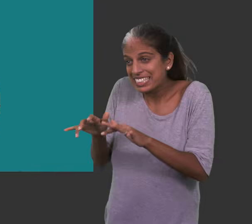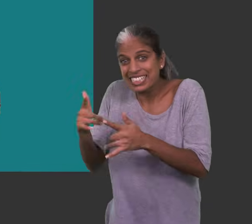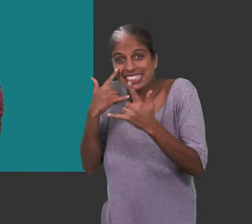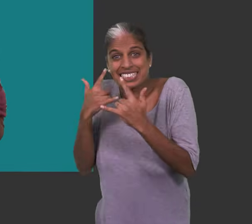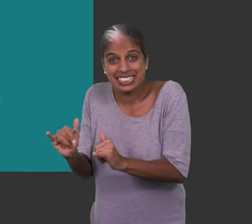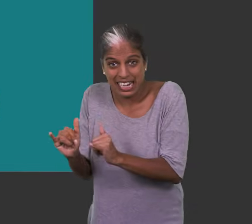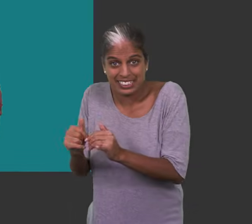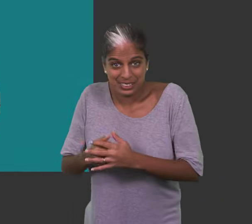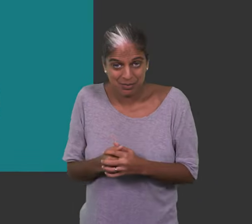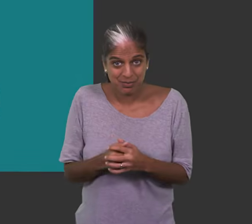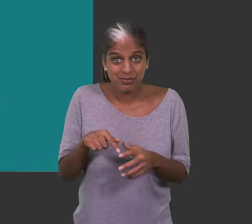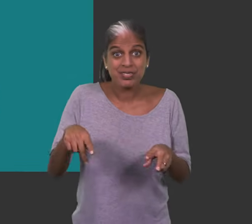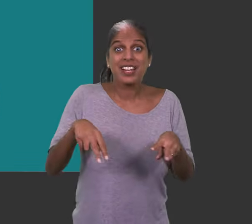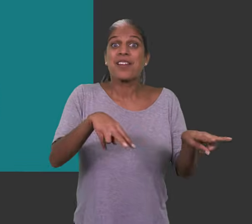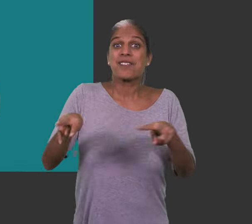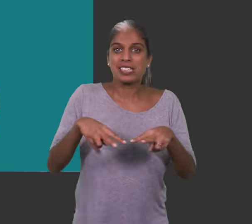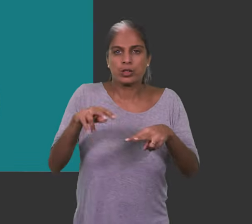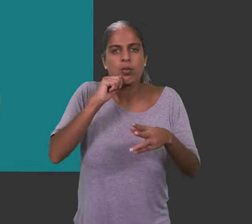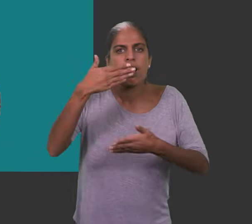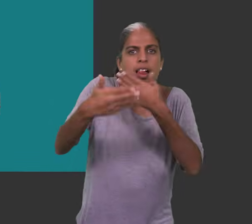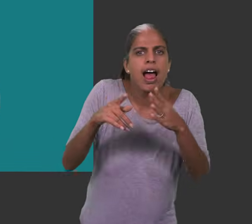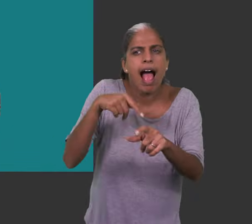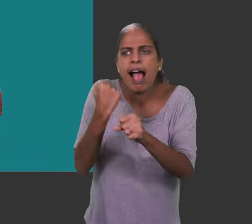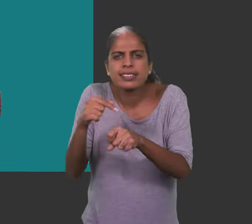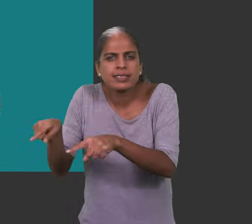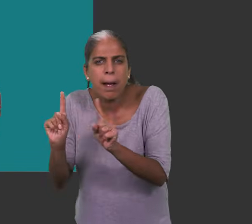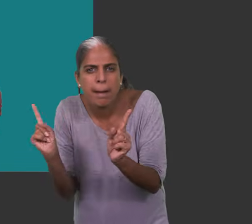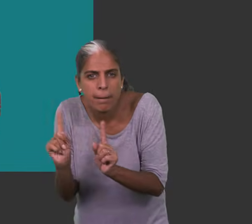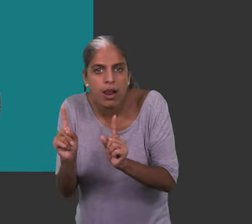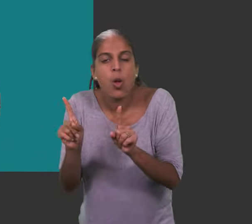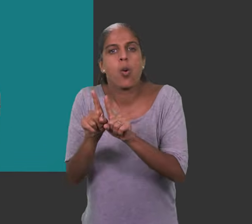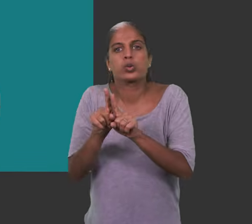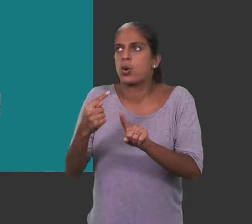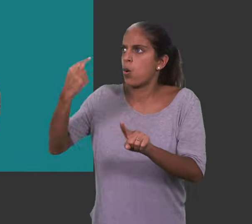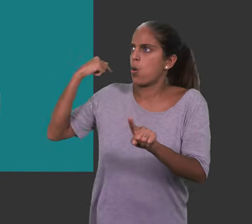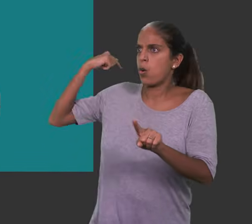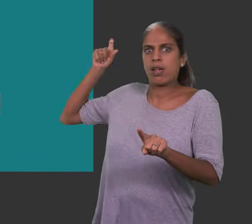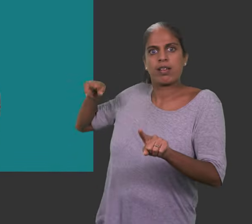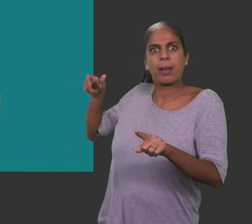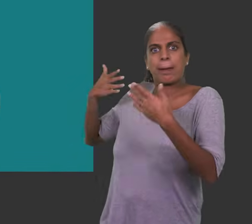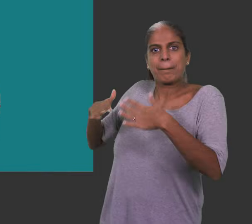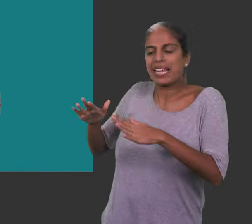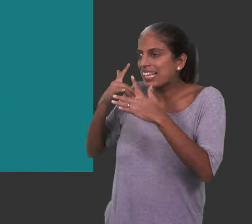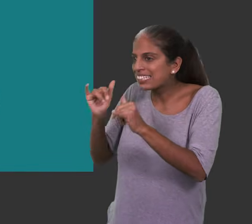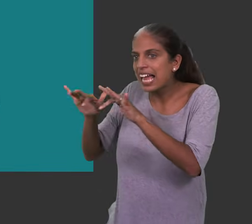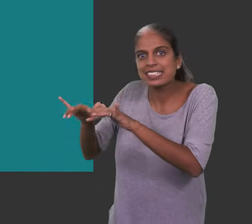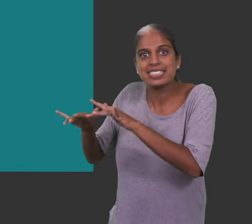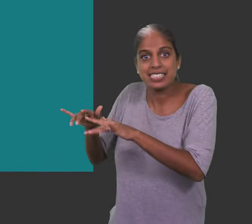So, in this video we’re going to show you an example of it and provide you with some preparation tips from previous test takers.